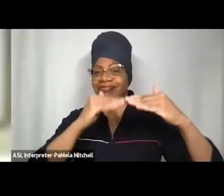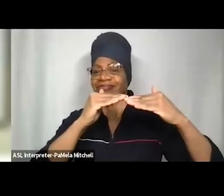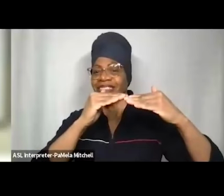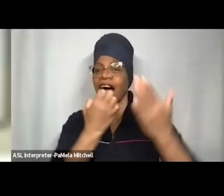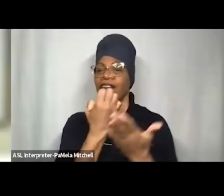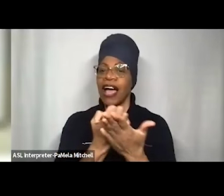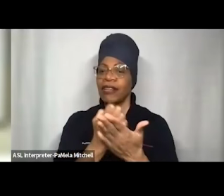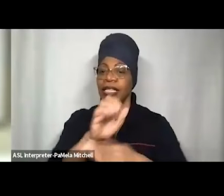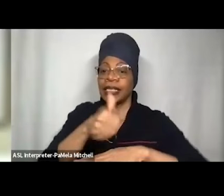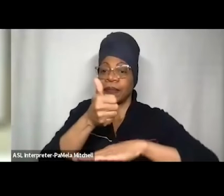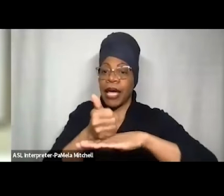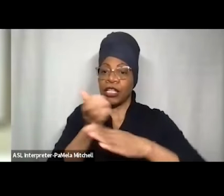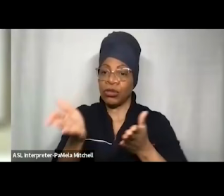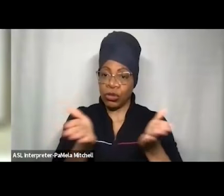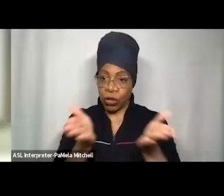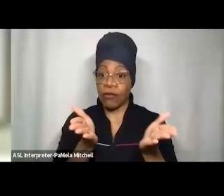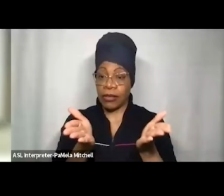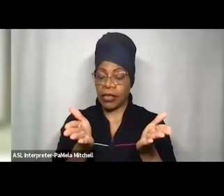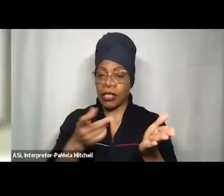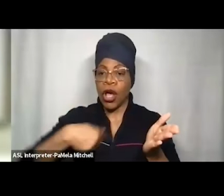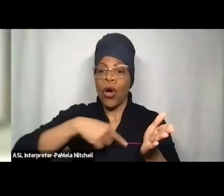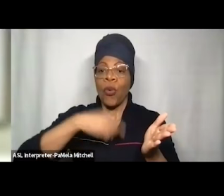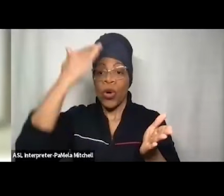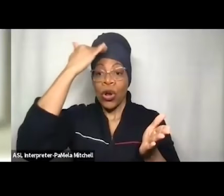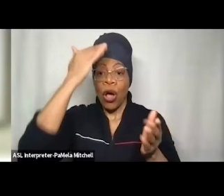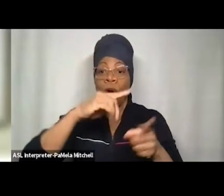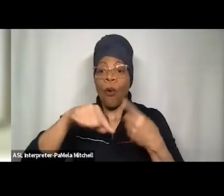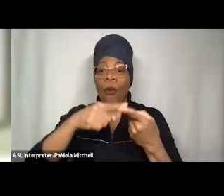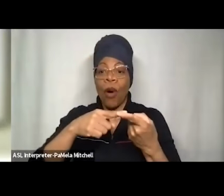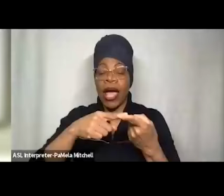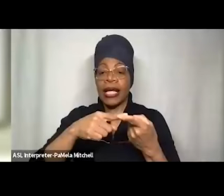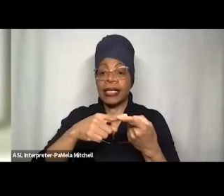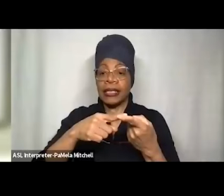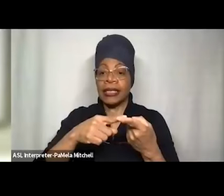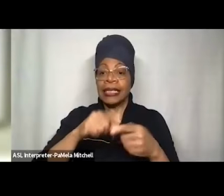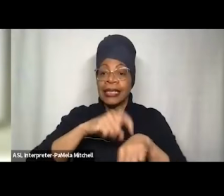So we know that when we get to the point of reentry, there are many, many people,